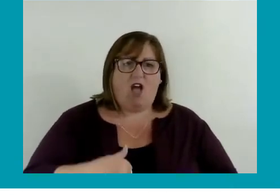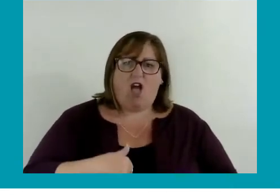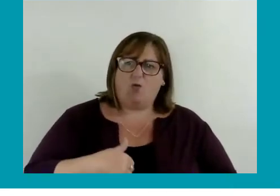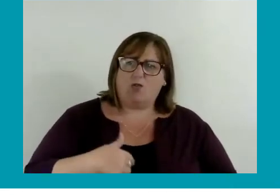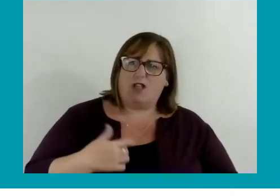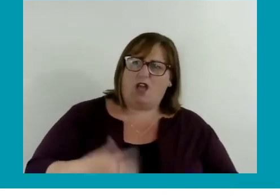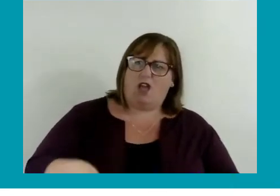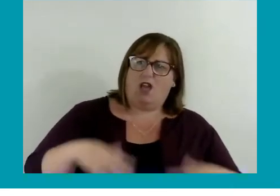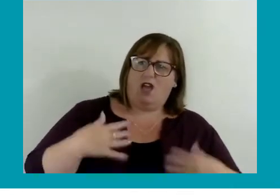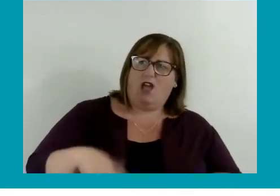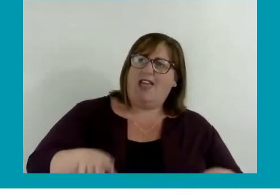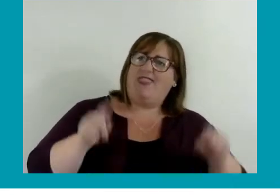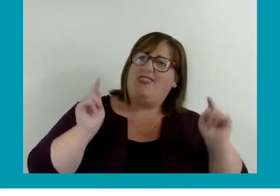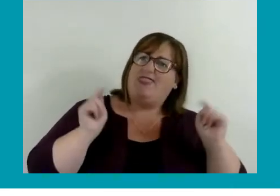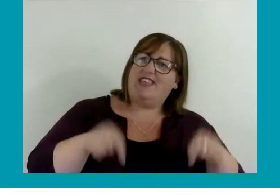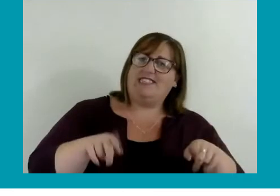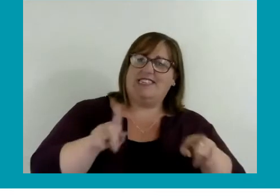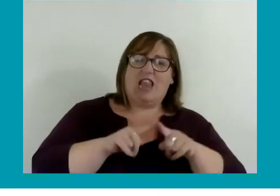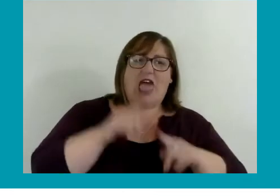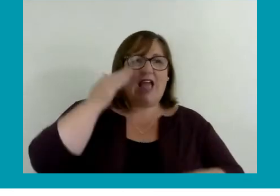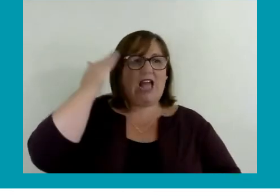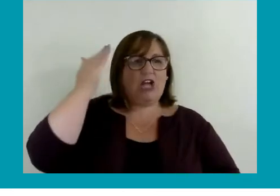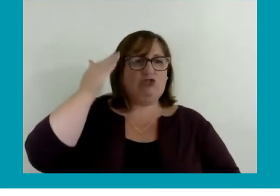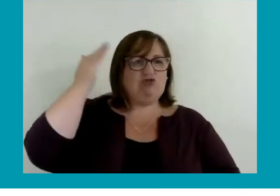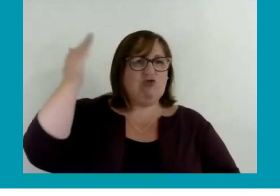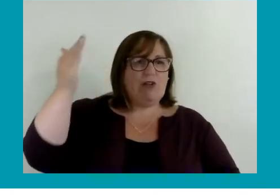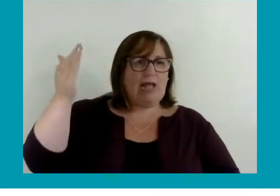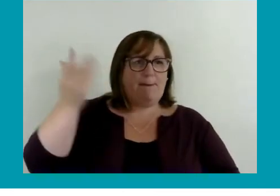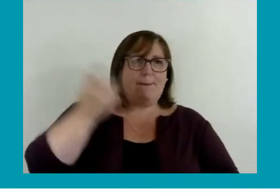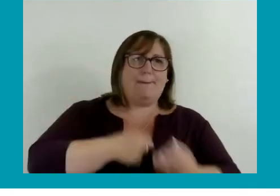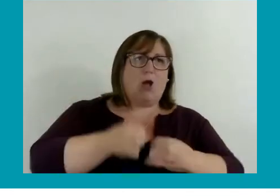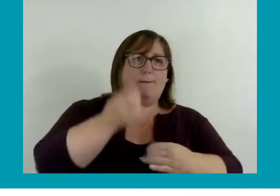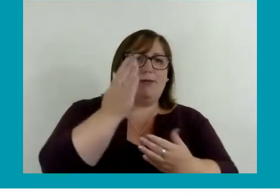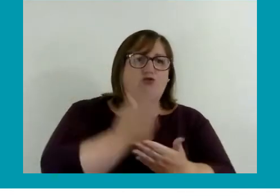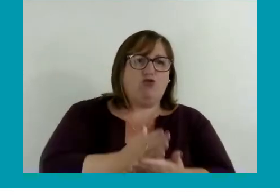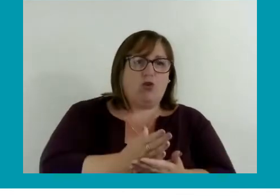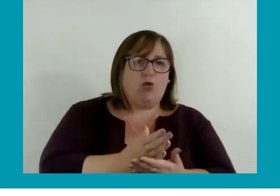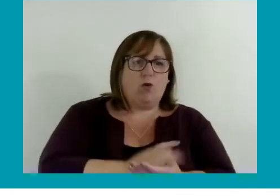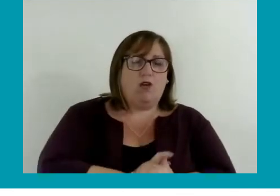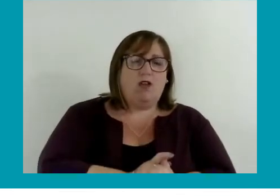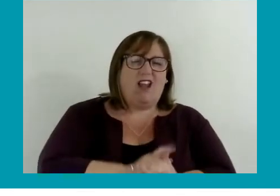let's hope the proof is in the pudding let's hope it actually happens and it did um it was nothing